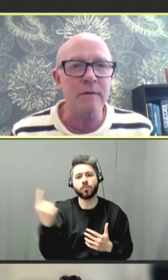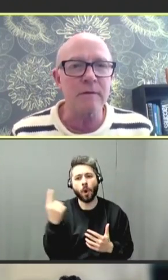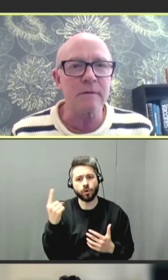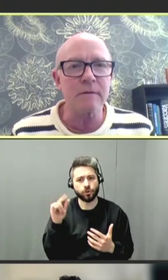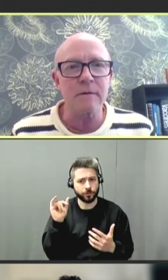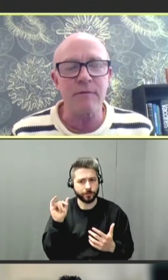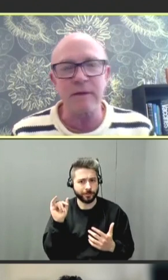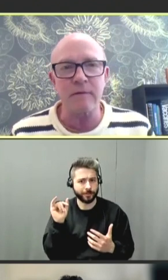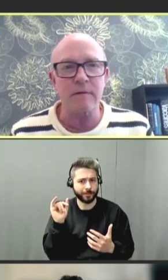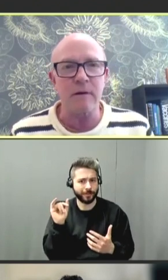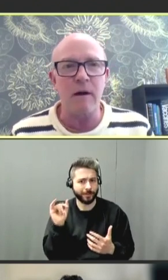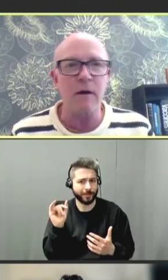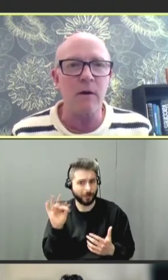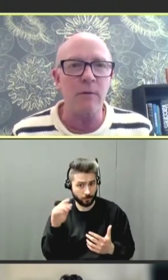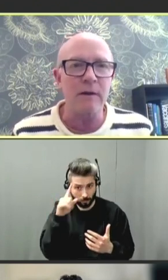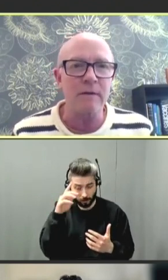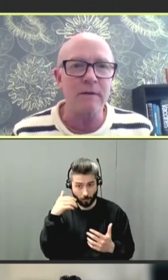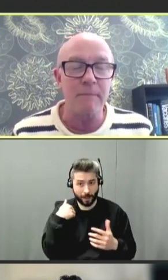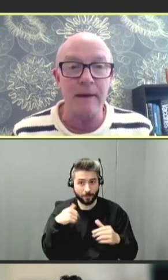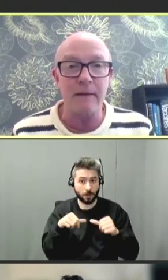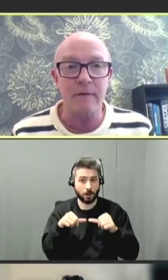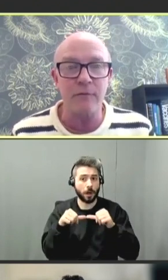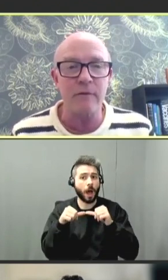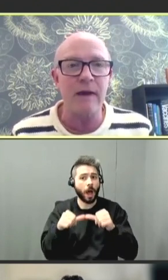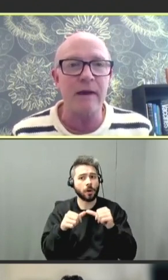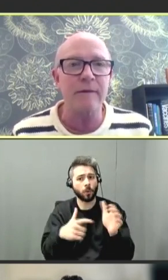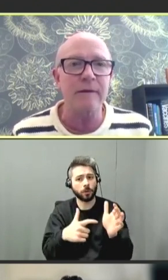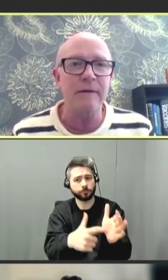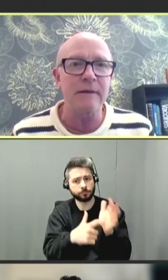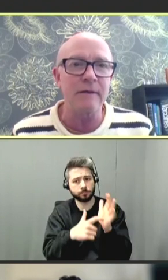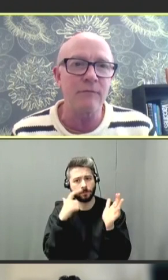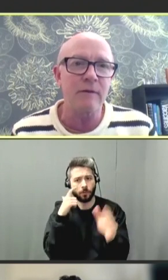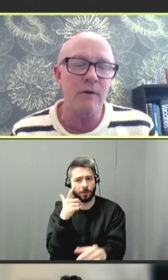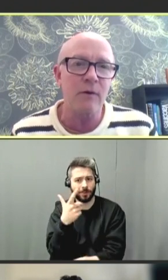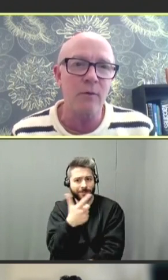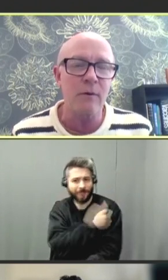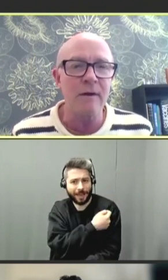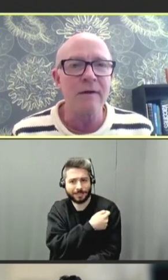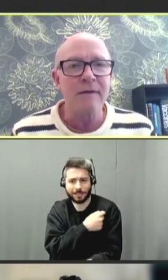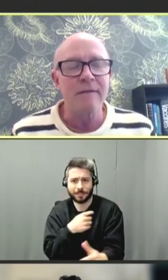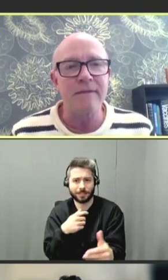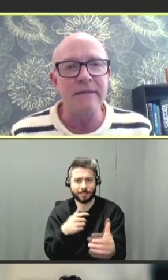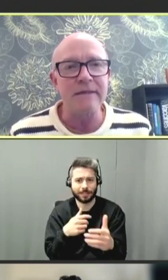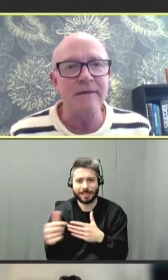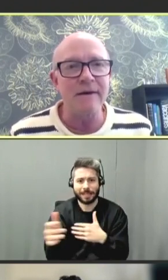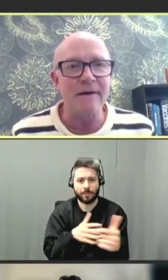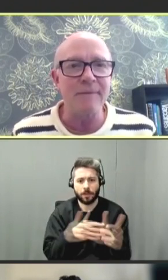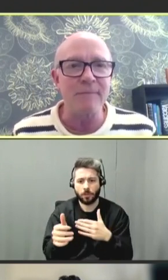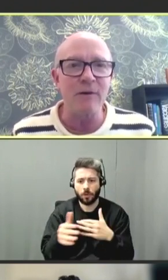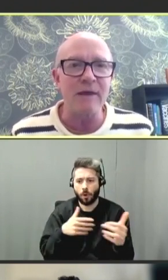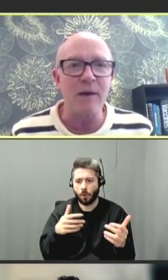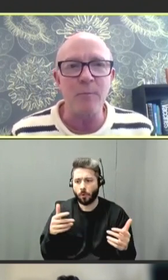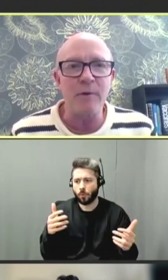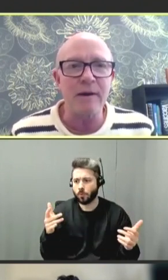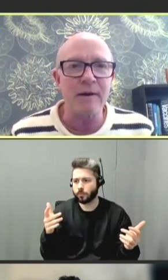an -- you think there's an ongoing demand for the vaccine, even though the -- you know, the outbreak